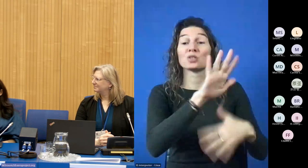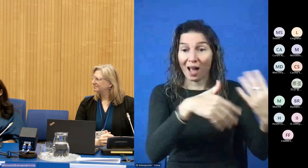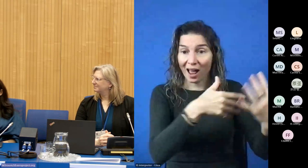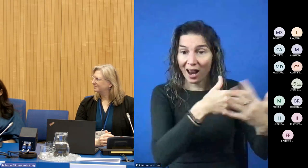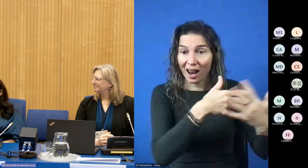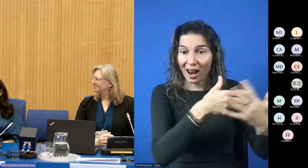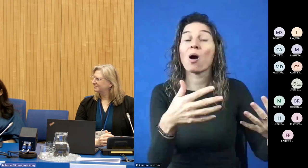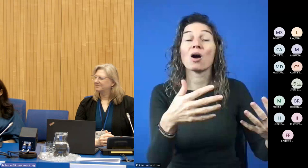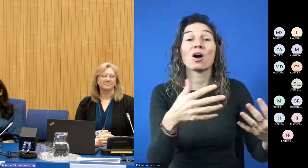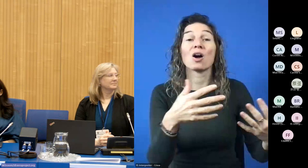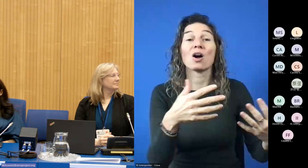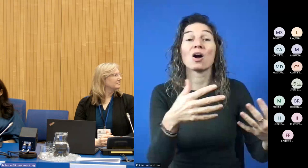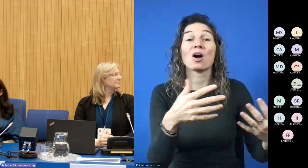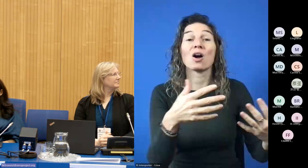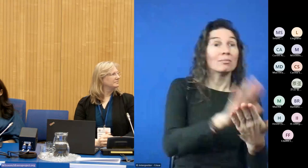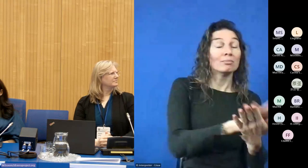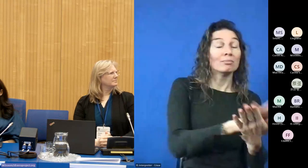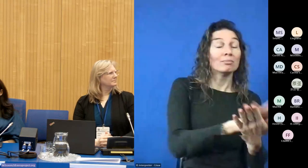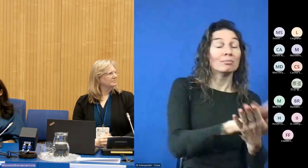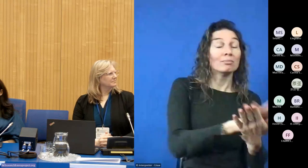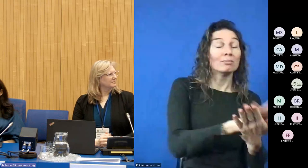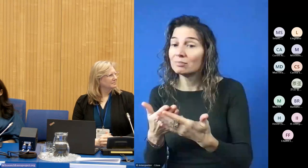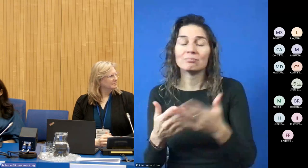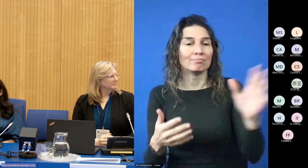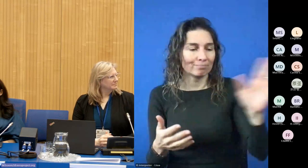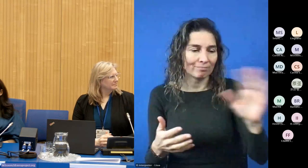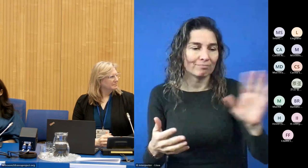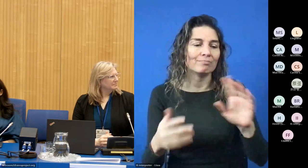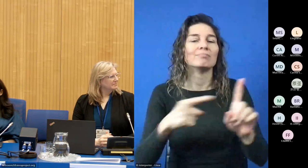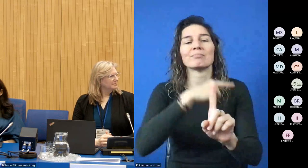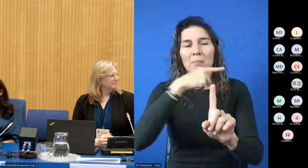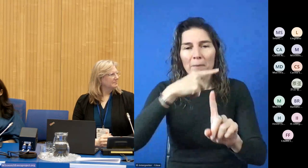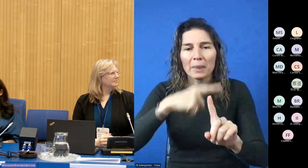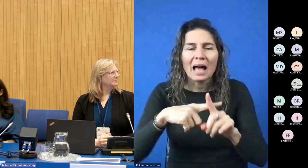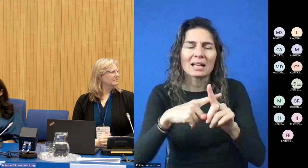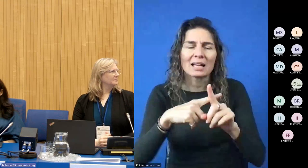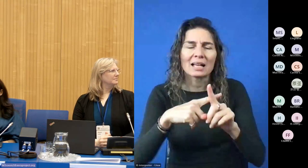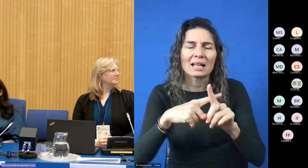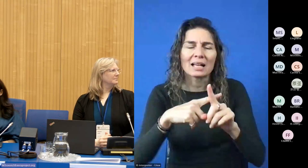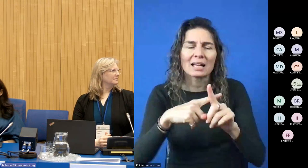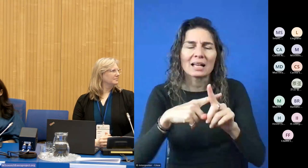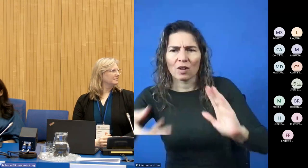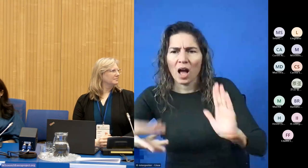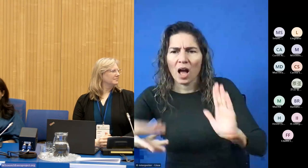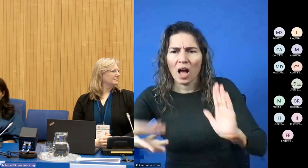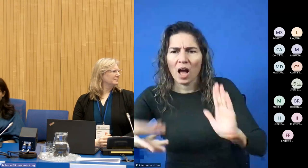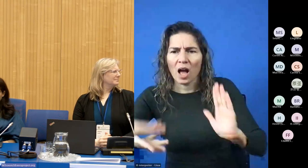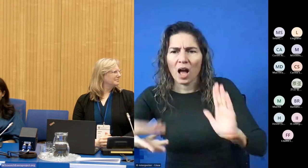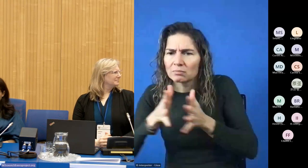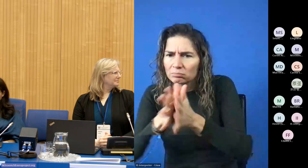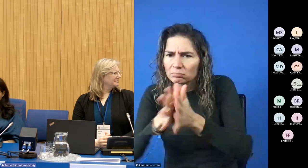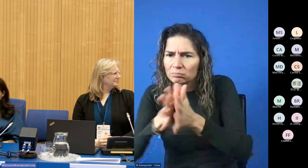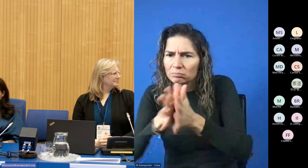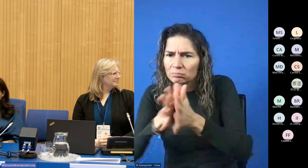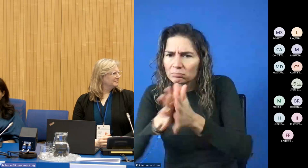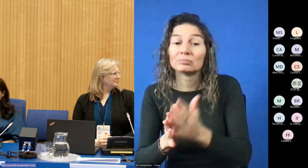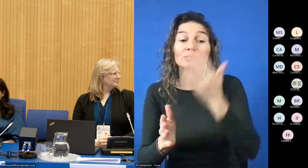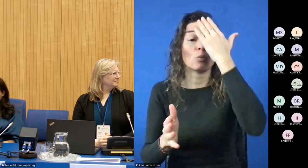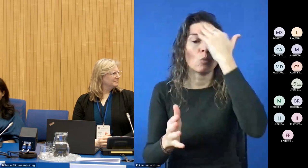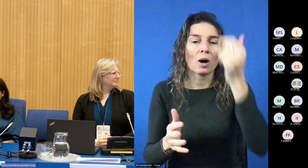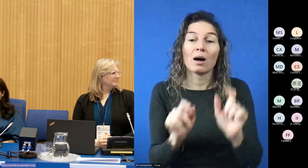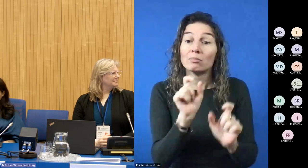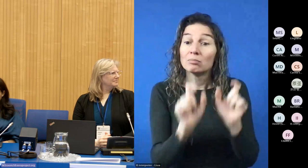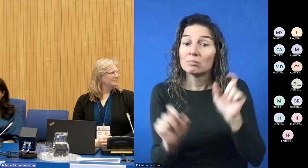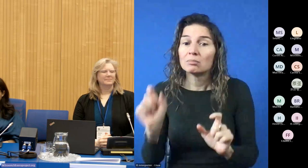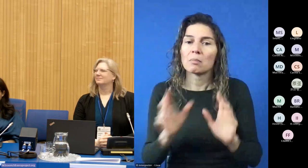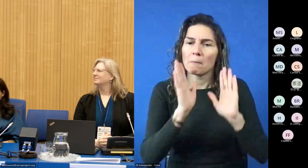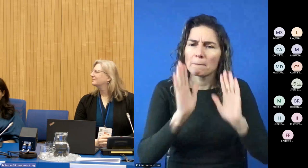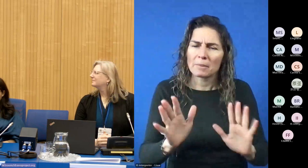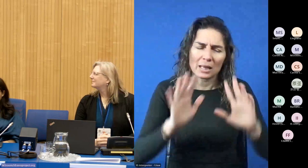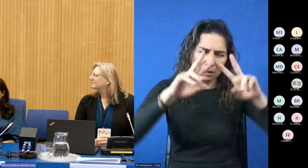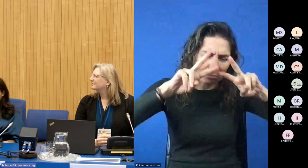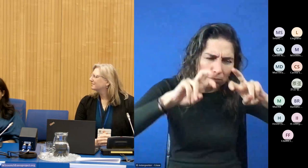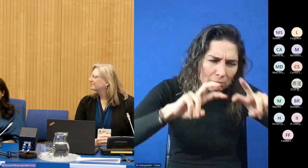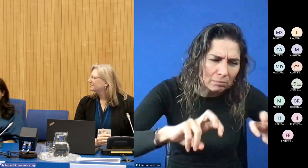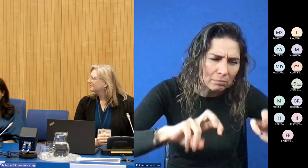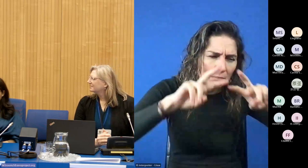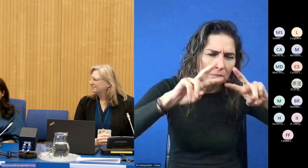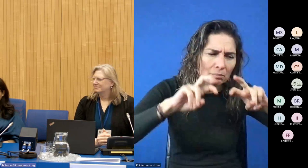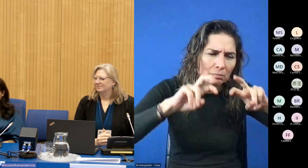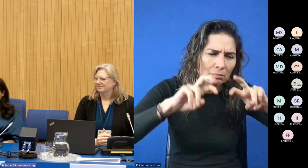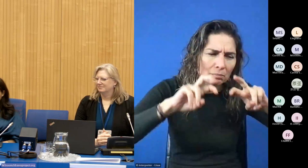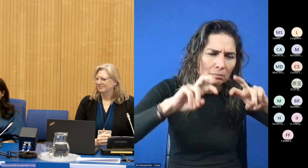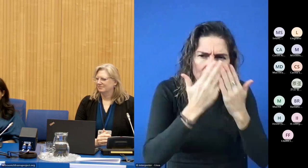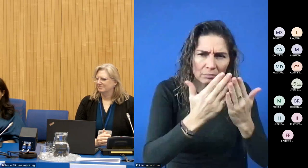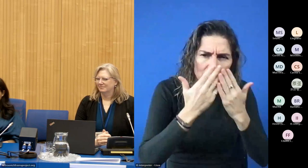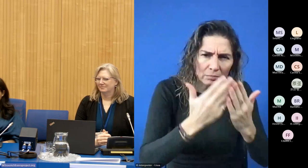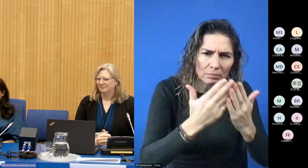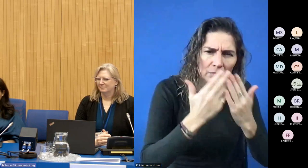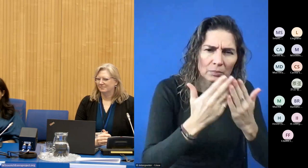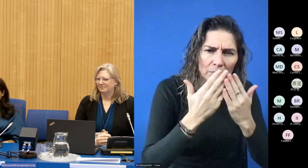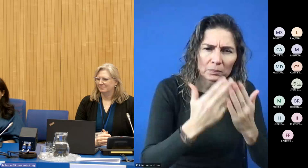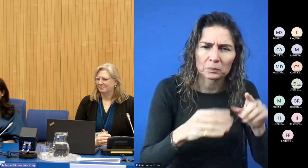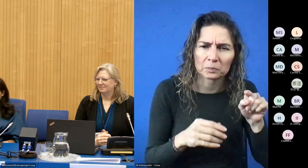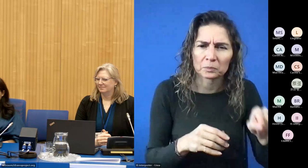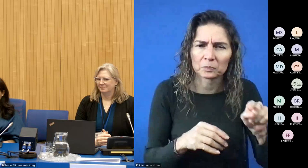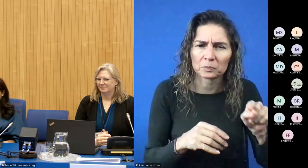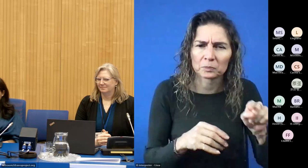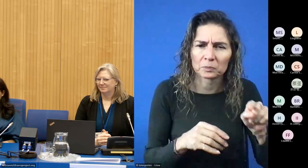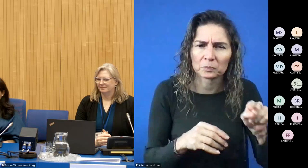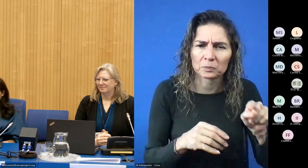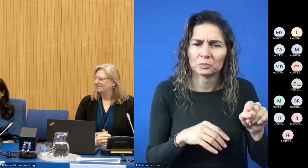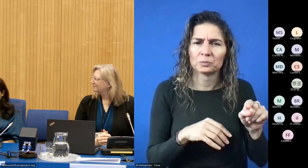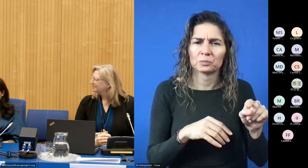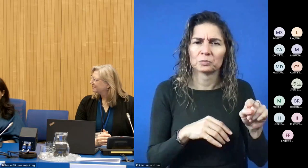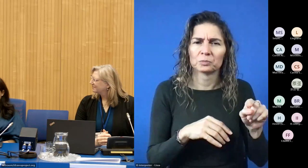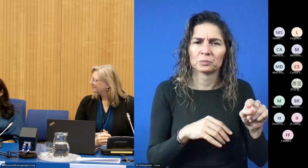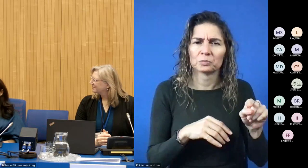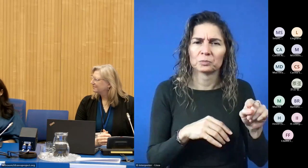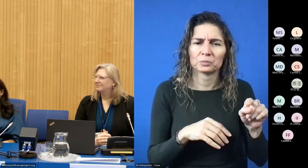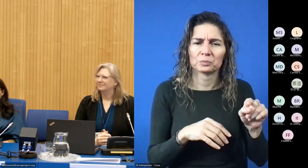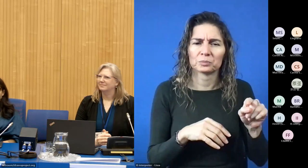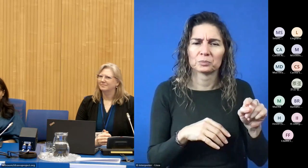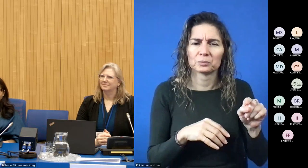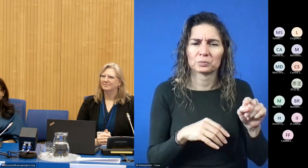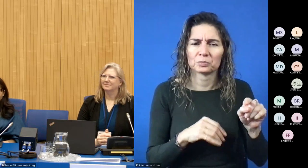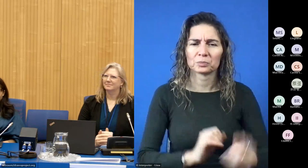In order to do so, there was information in their language. I want to join in with you someday.